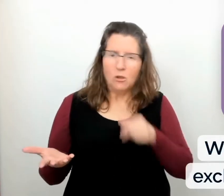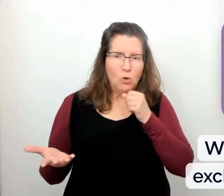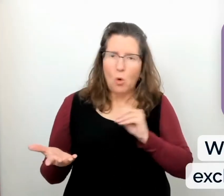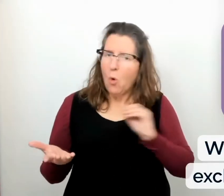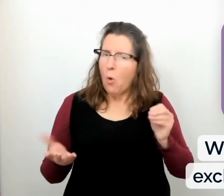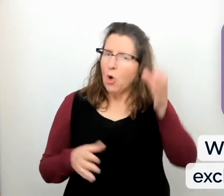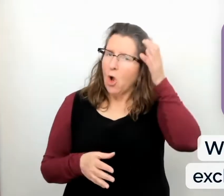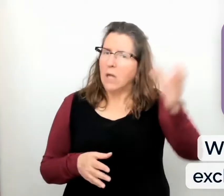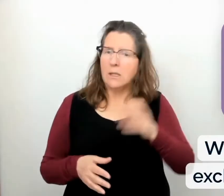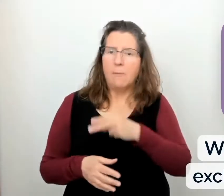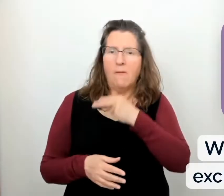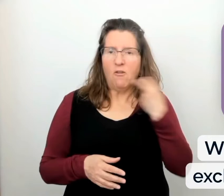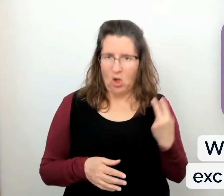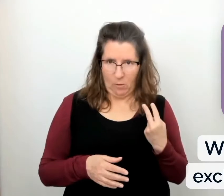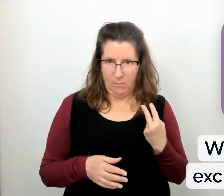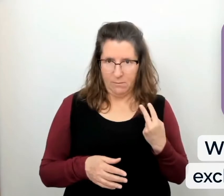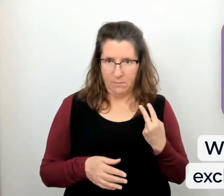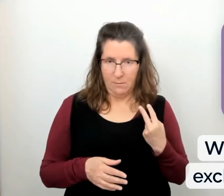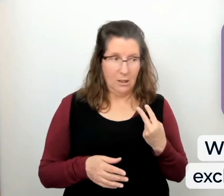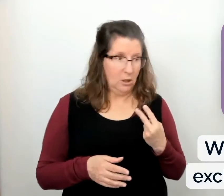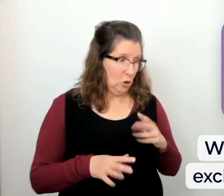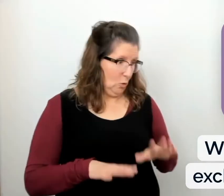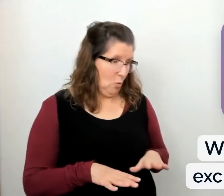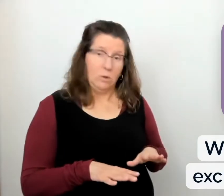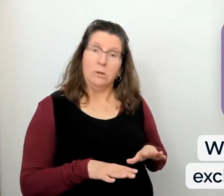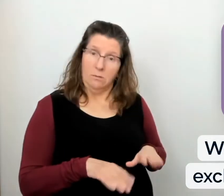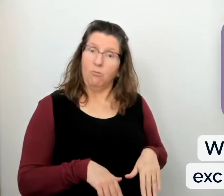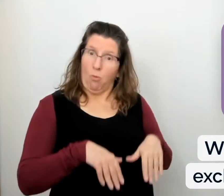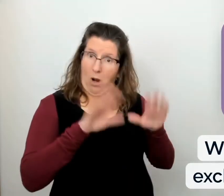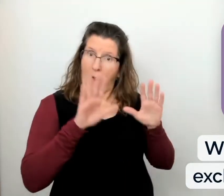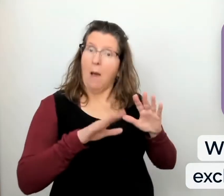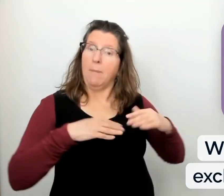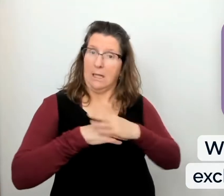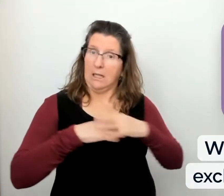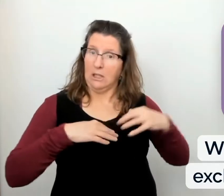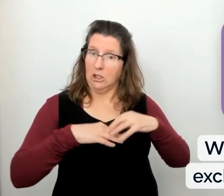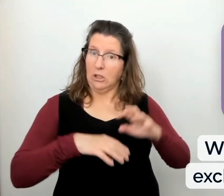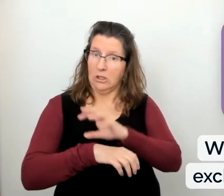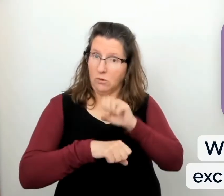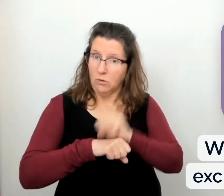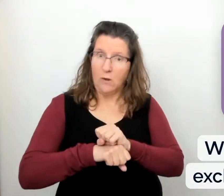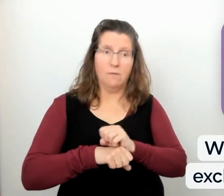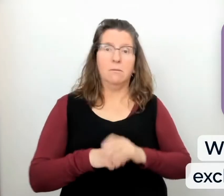She had no concept of what a verb was. She grew up with her family, who loved her dearly.